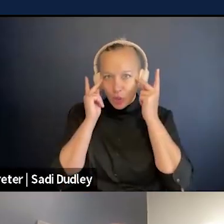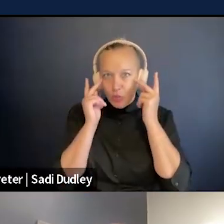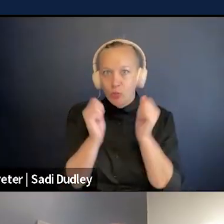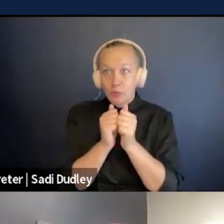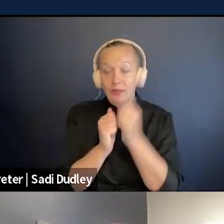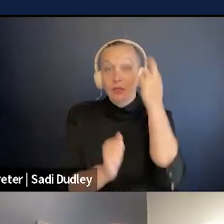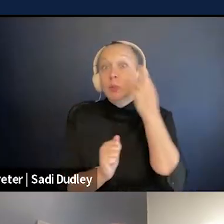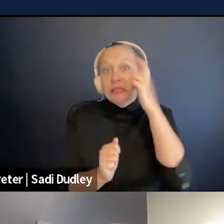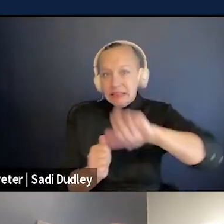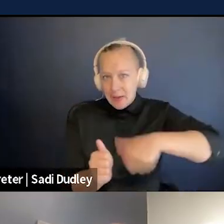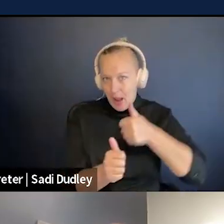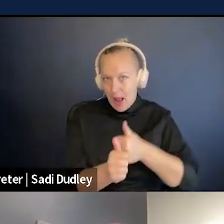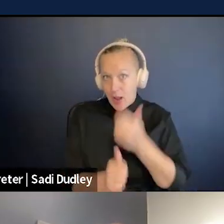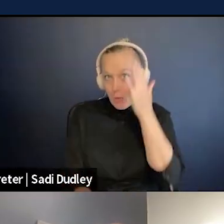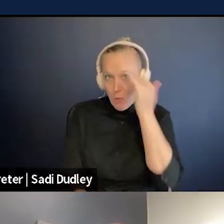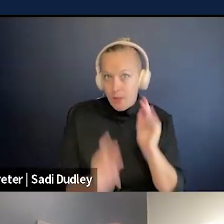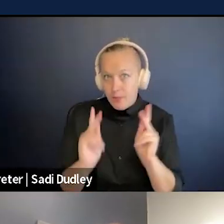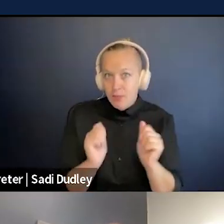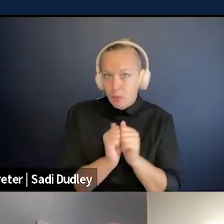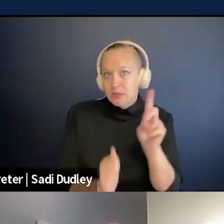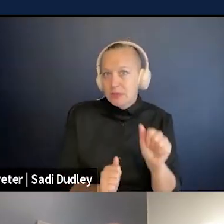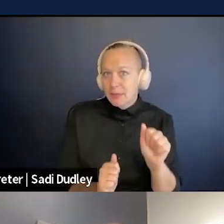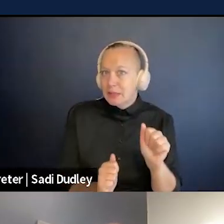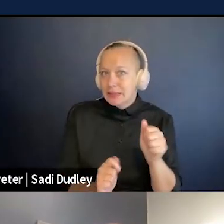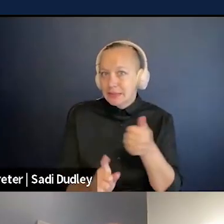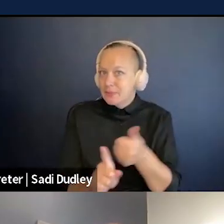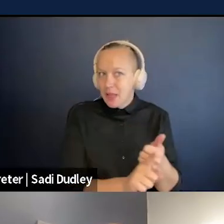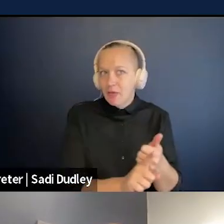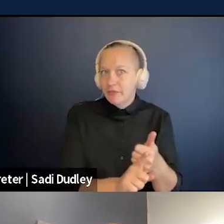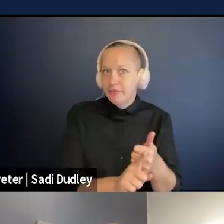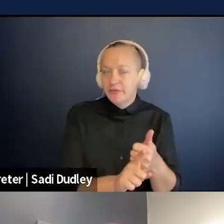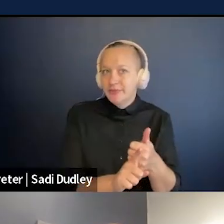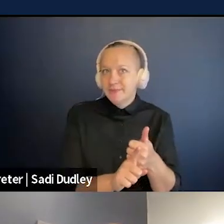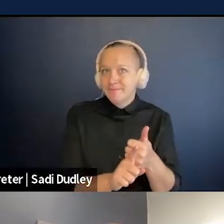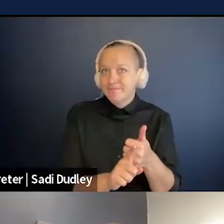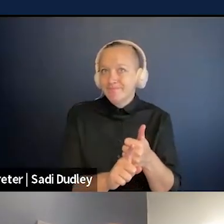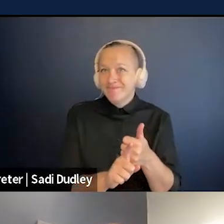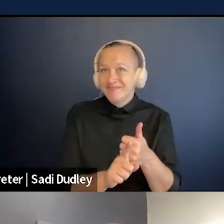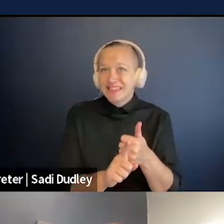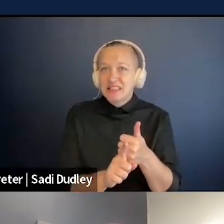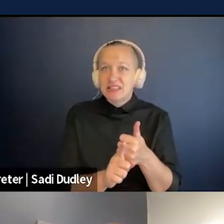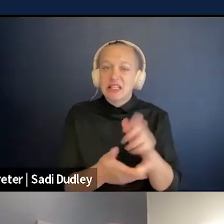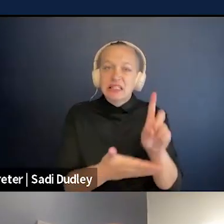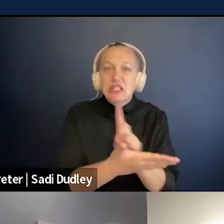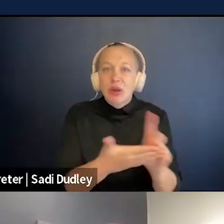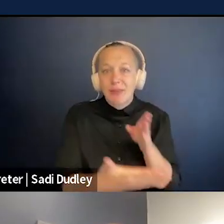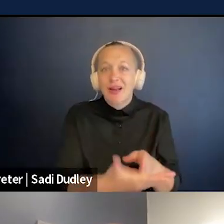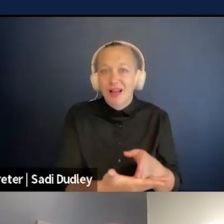people with disabilities are so… kind of, like, discriminated against.